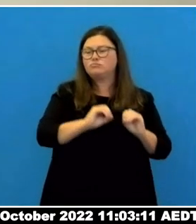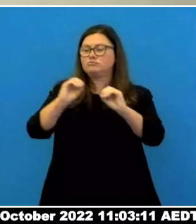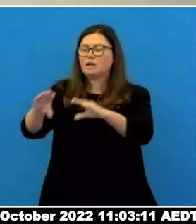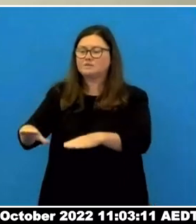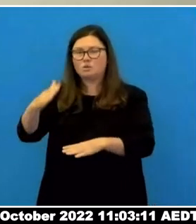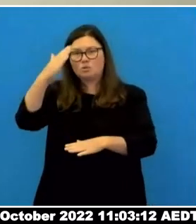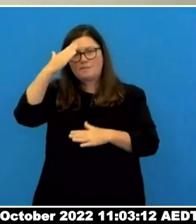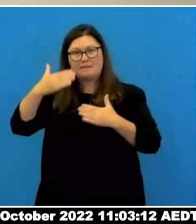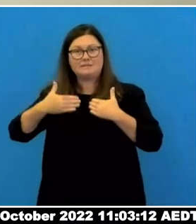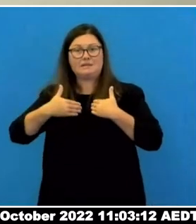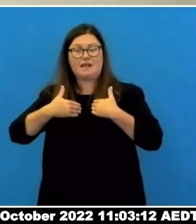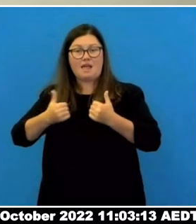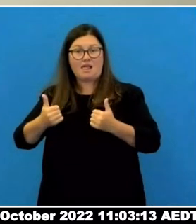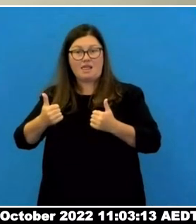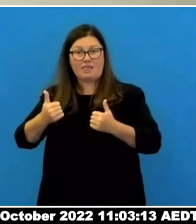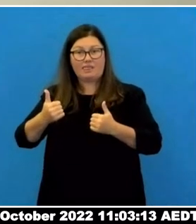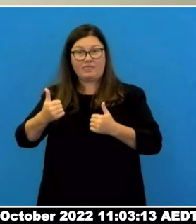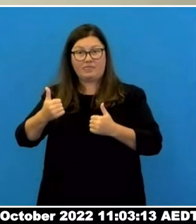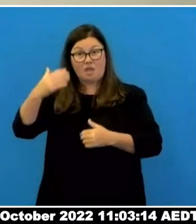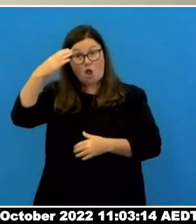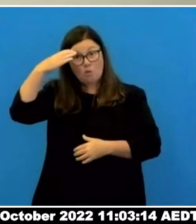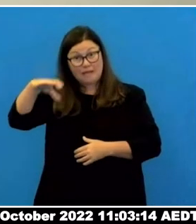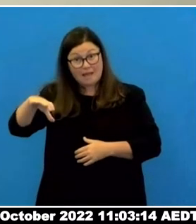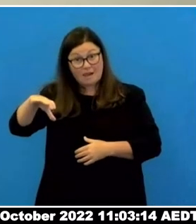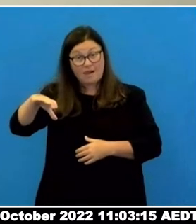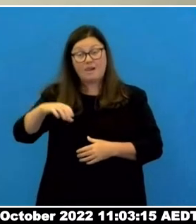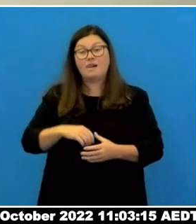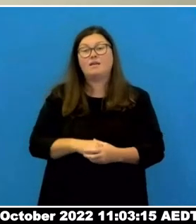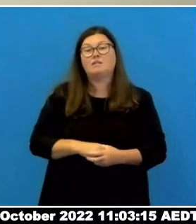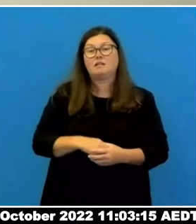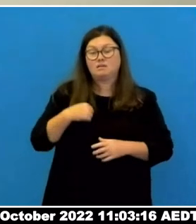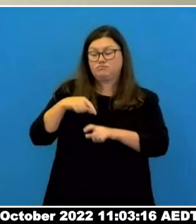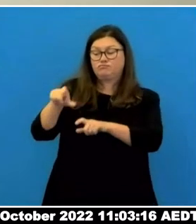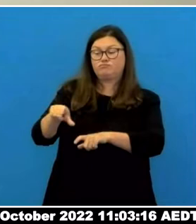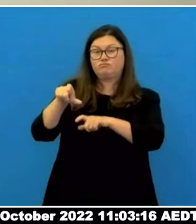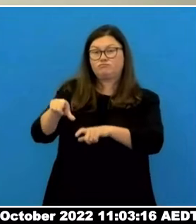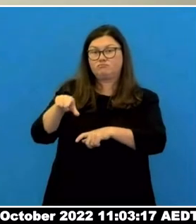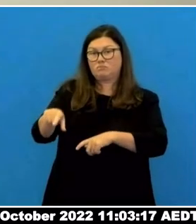I was in the mental health hotel for about seven or eight months.